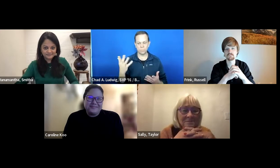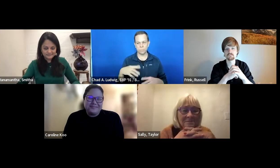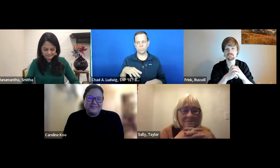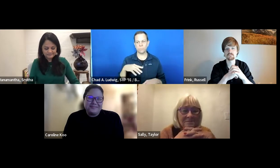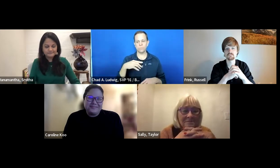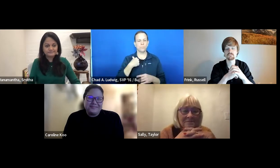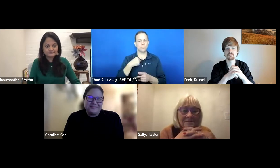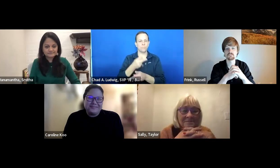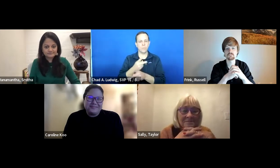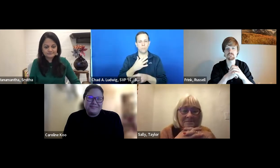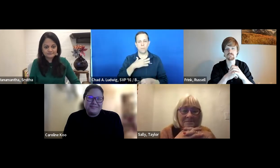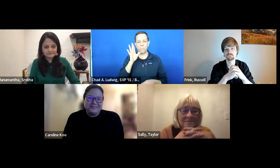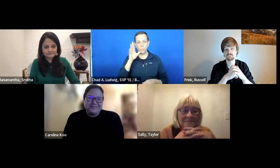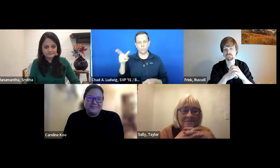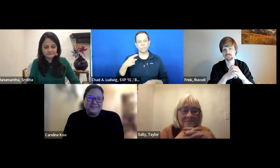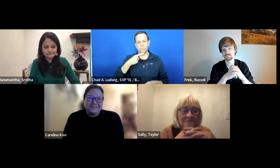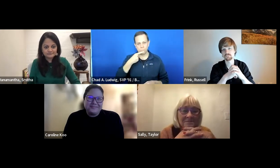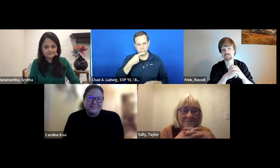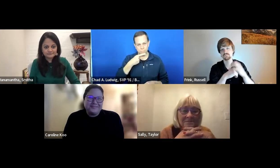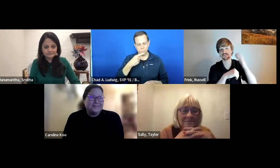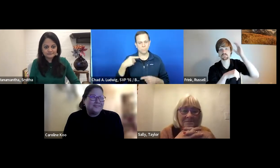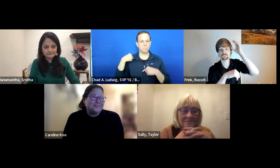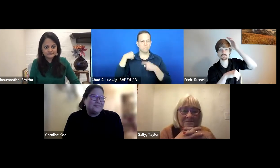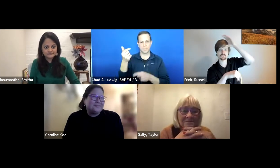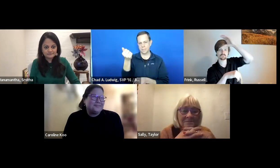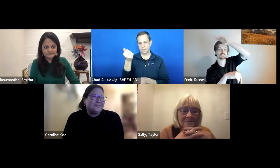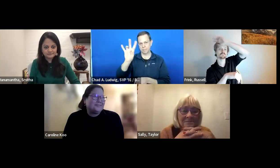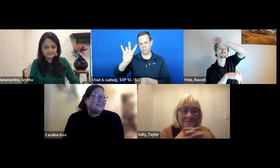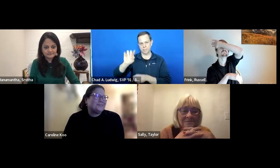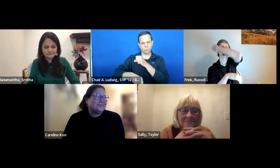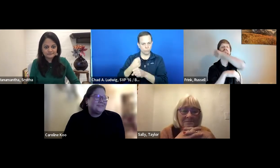and I live outside of Salem, Oregon. I've been a caregiver for my mother, who is hearing,